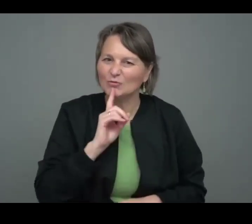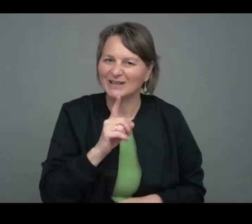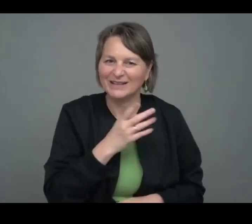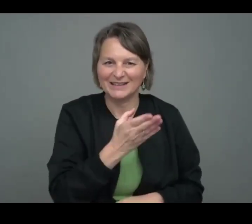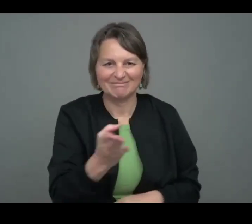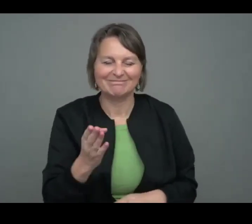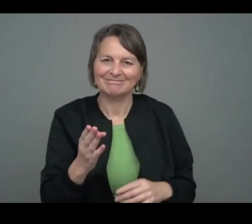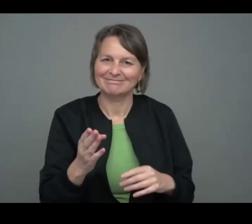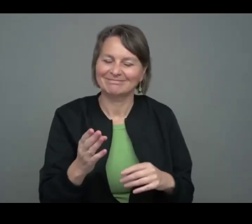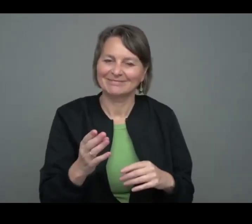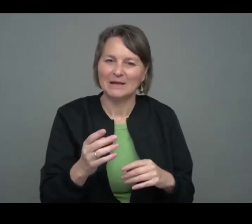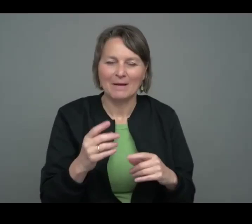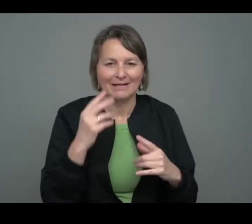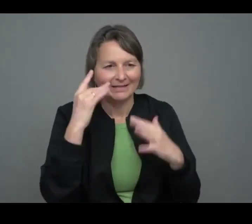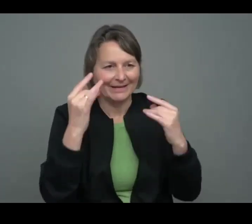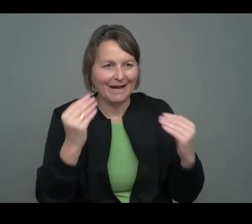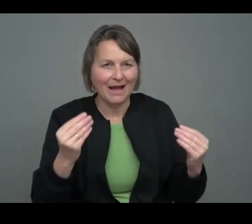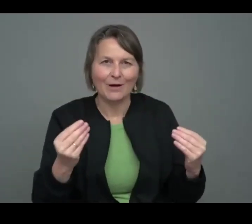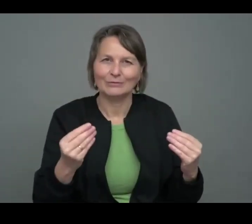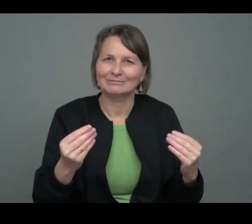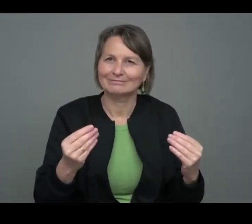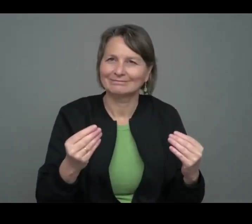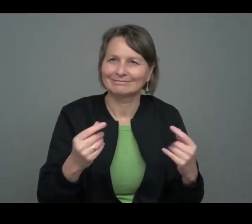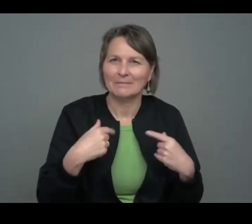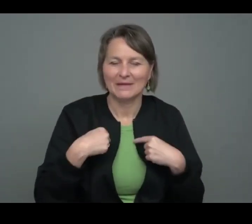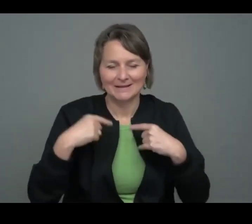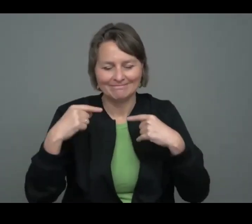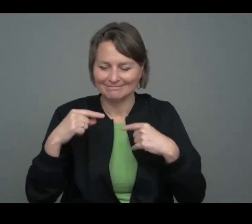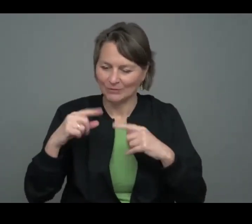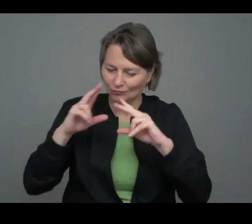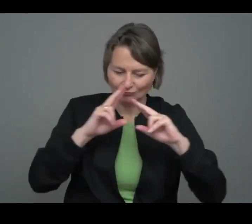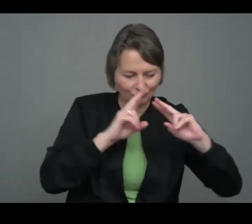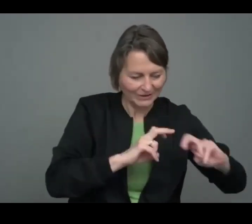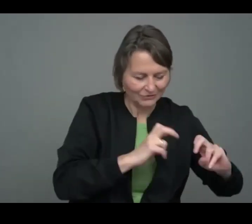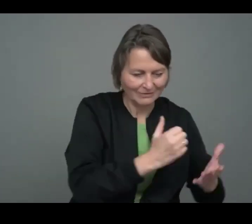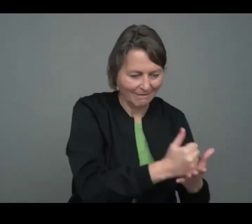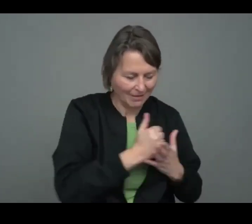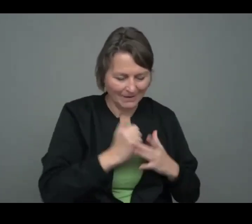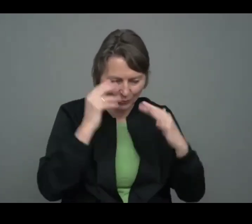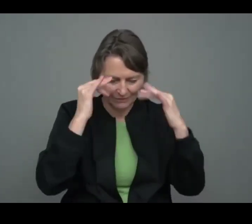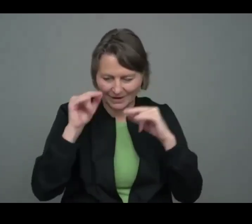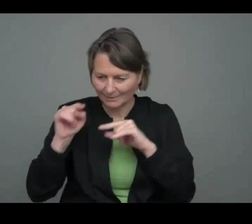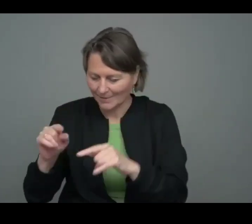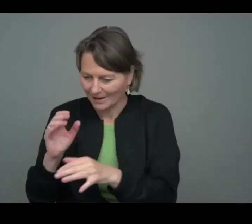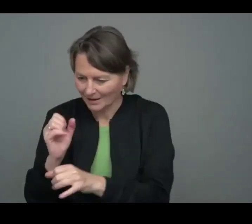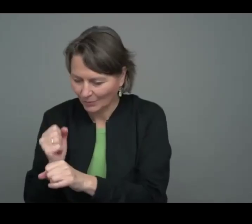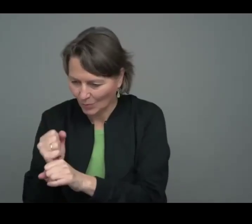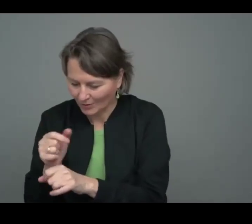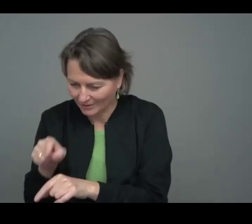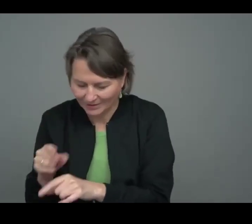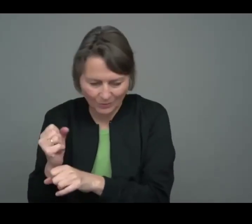underlying motivation really is. It is also something for you to think about in the future.